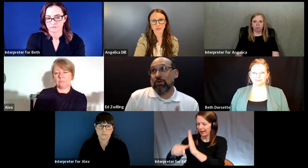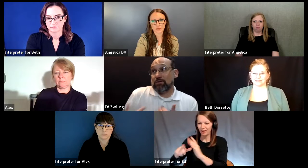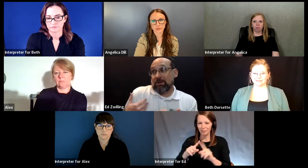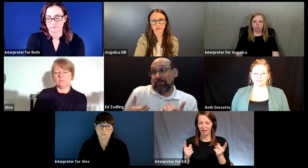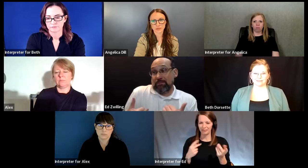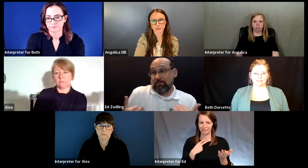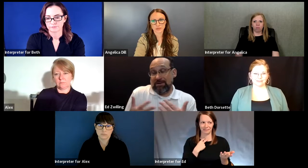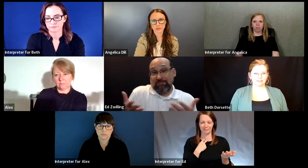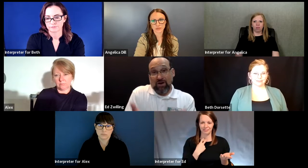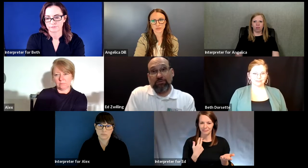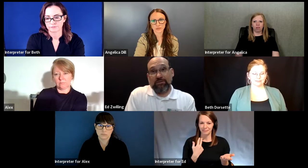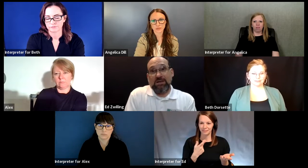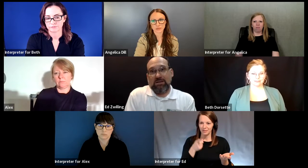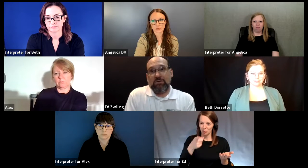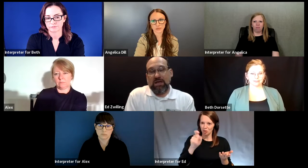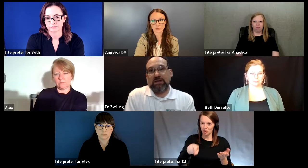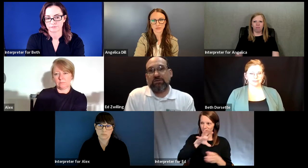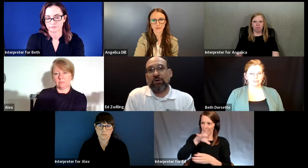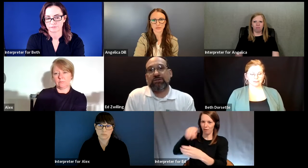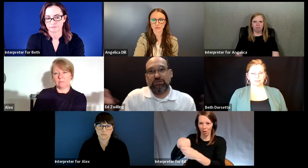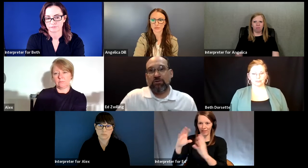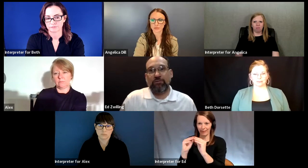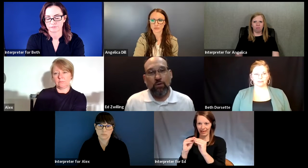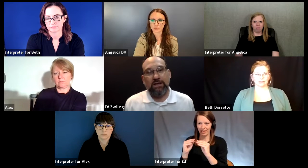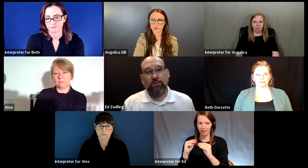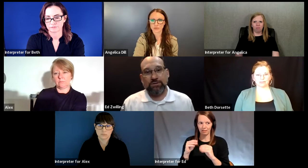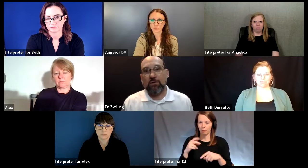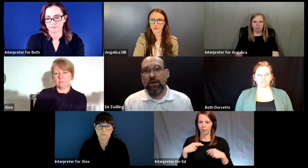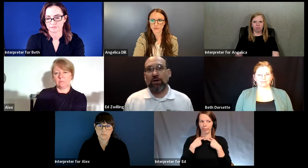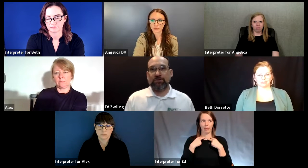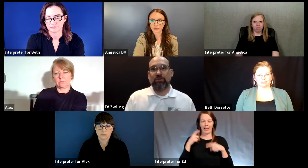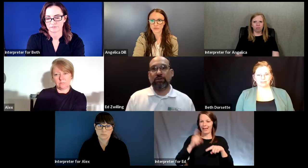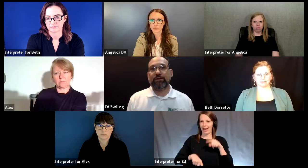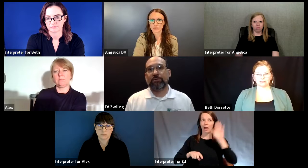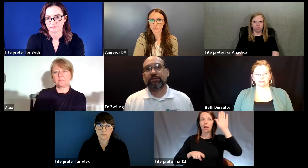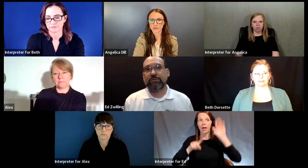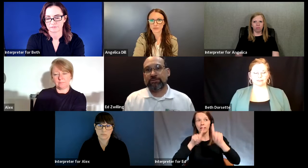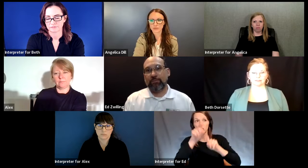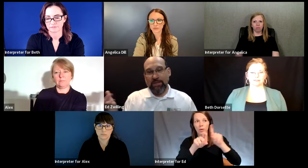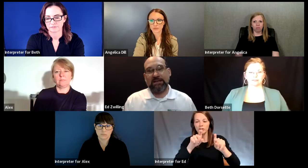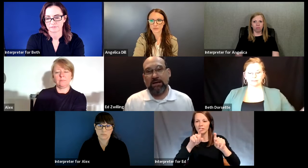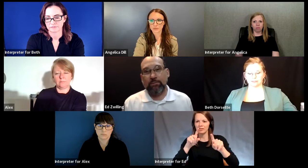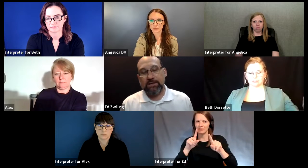where you can be involved in the meeting. You can't ask questions. Because you have no idea what's going on until you read the notes. Which by that time, the meeting is over.